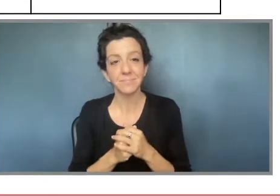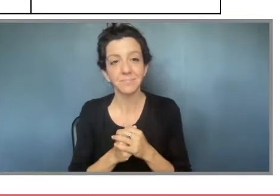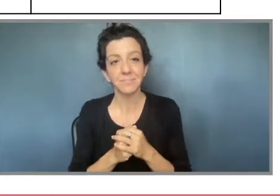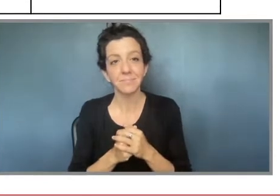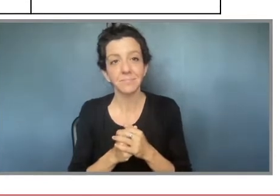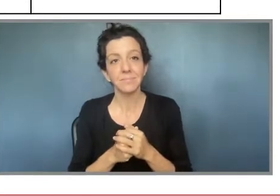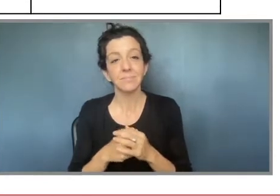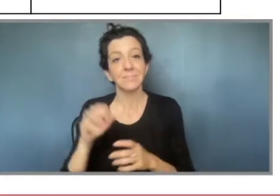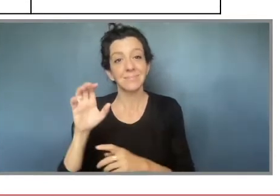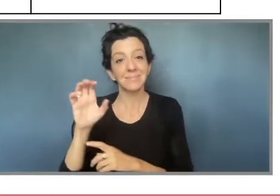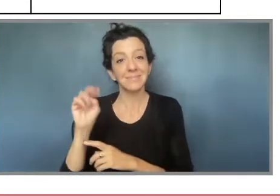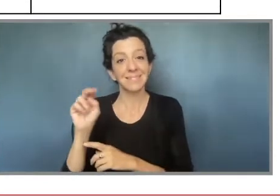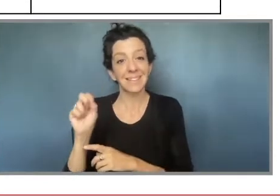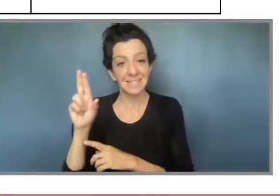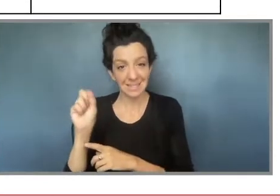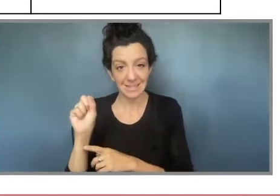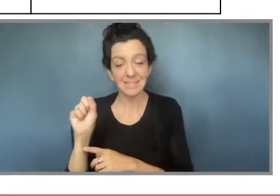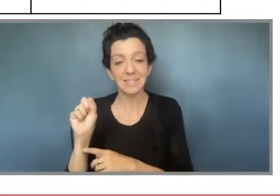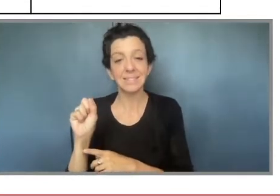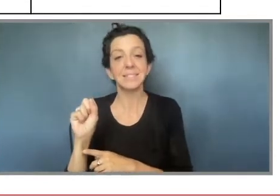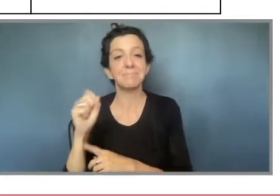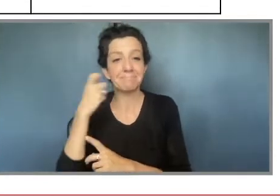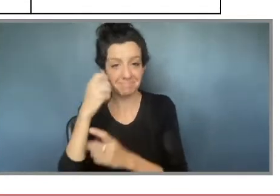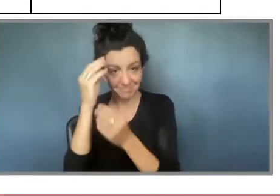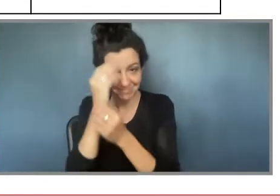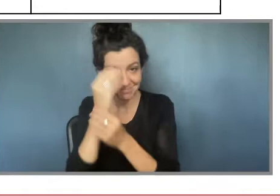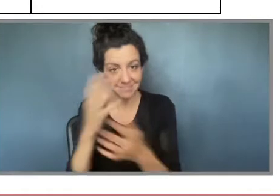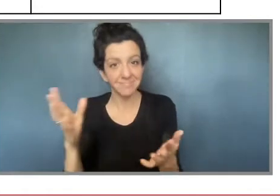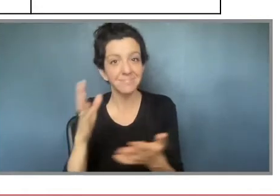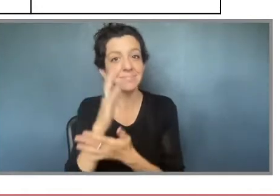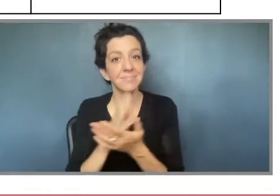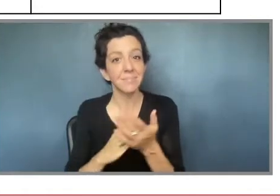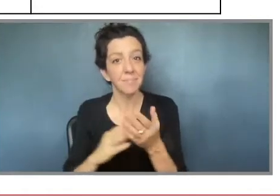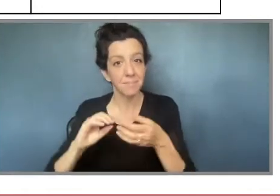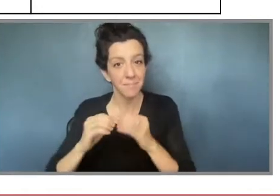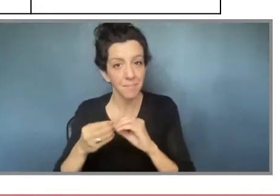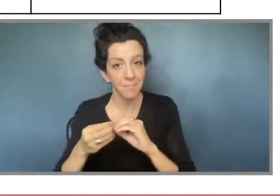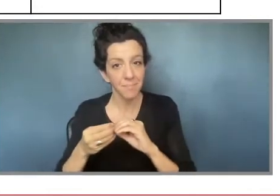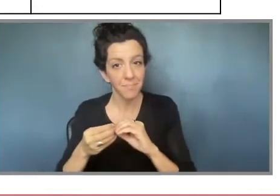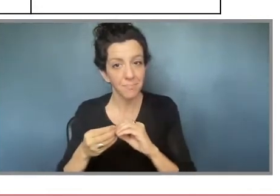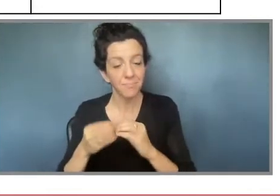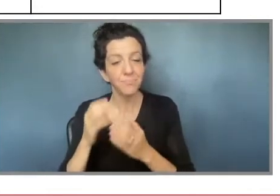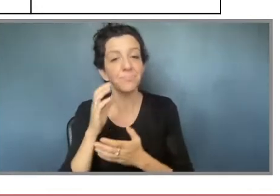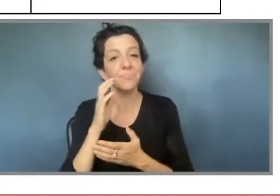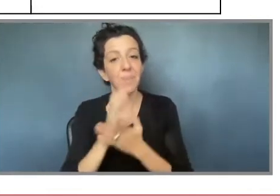Studio: workshop, because the census bureau came out with some numbers recently and some folks have been able to interpret